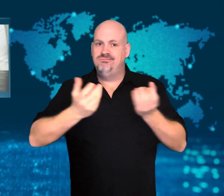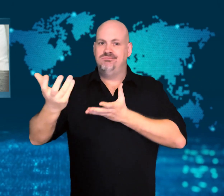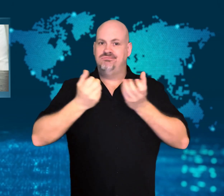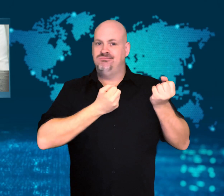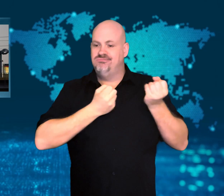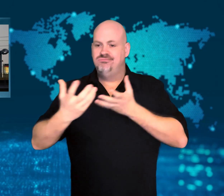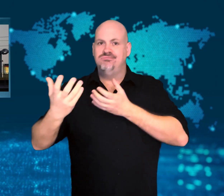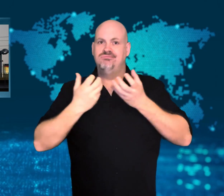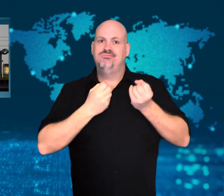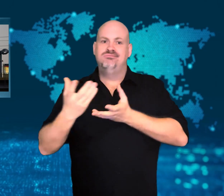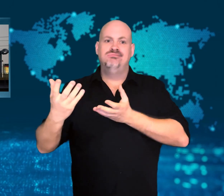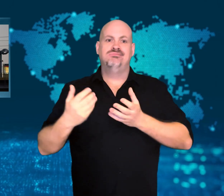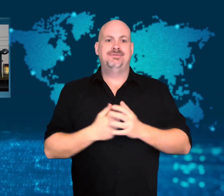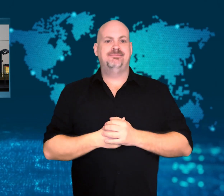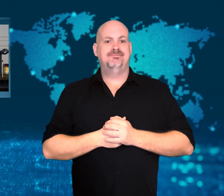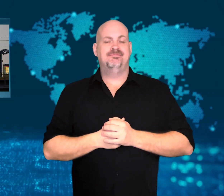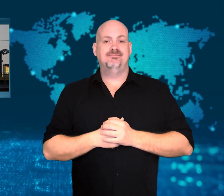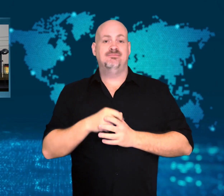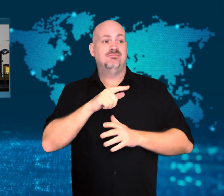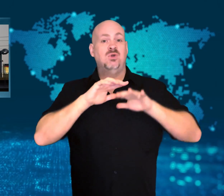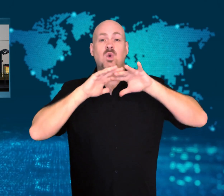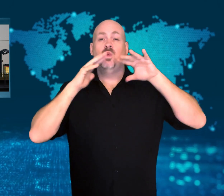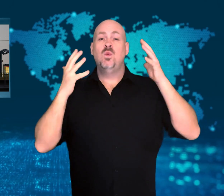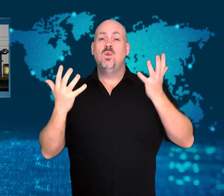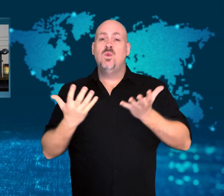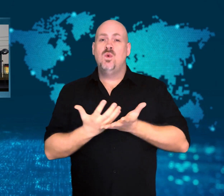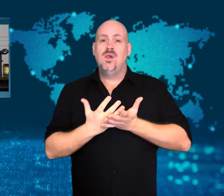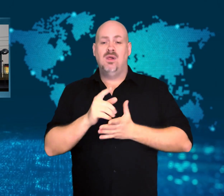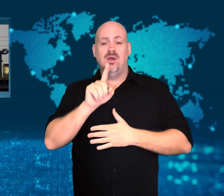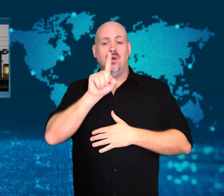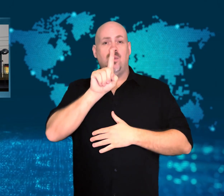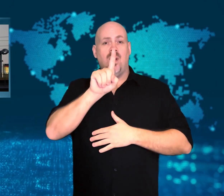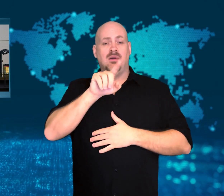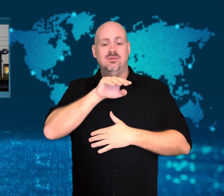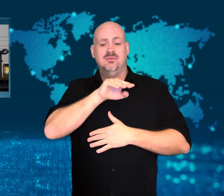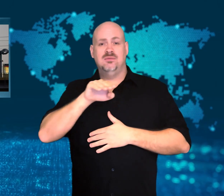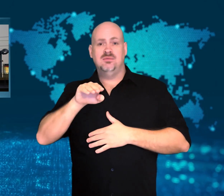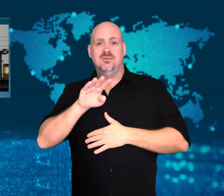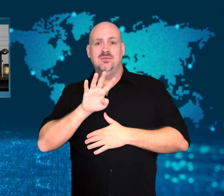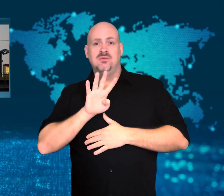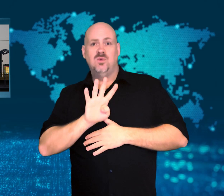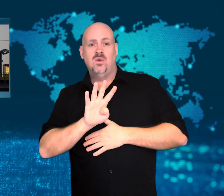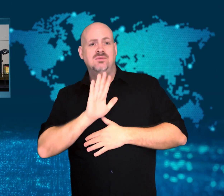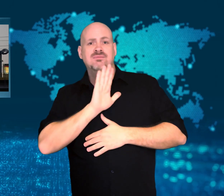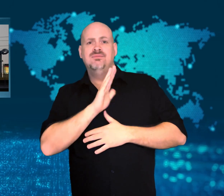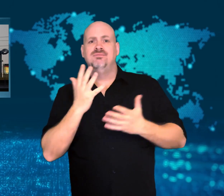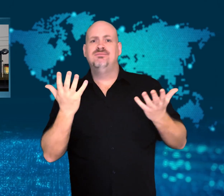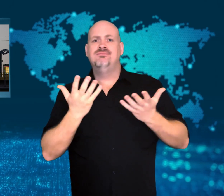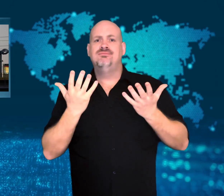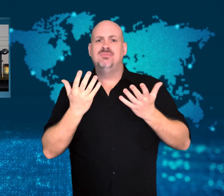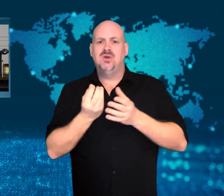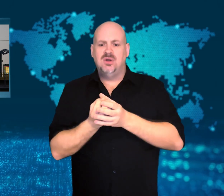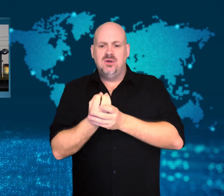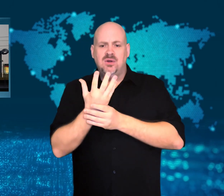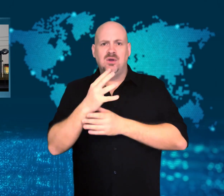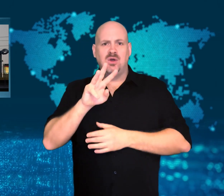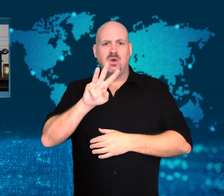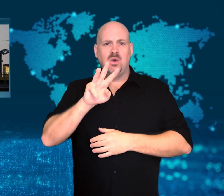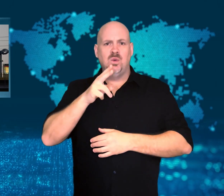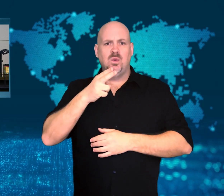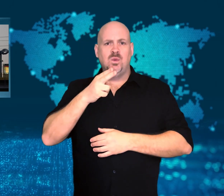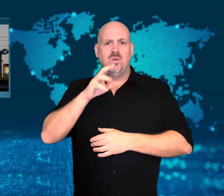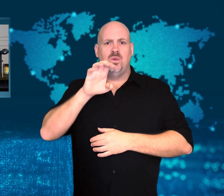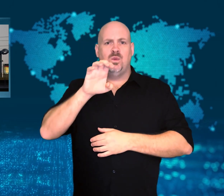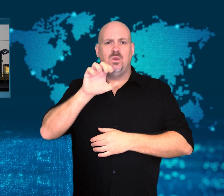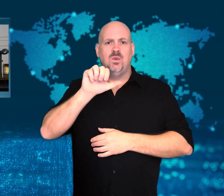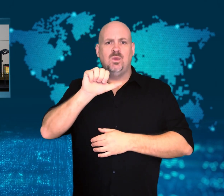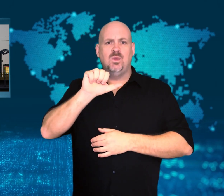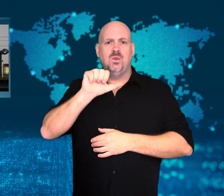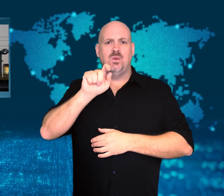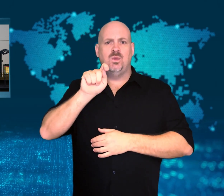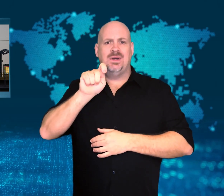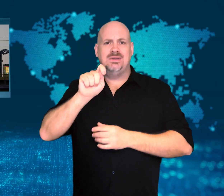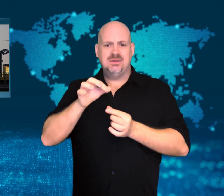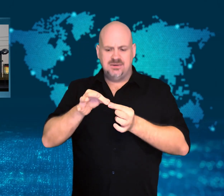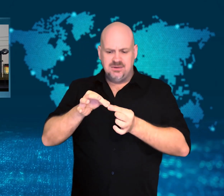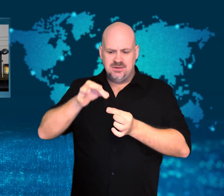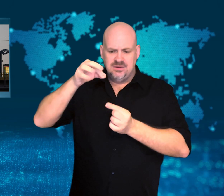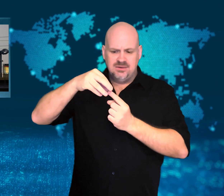Ukraine and Russia are both major exporters of basic food staples.